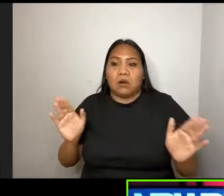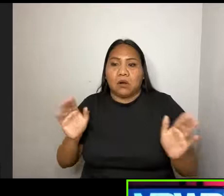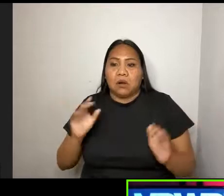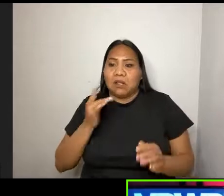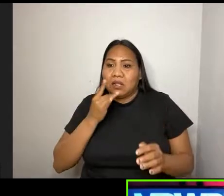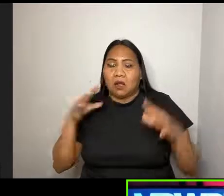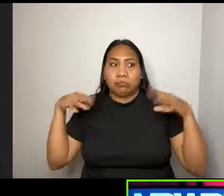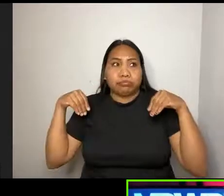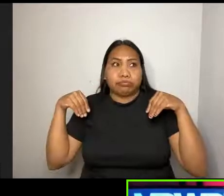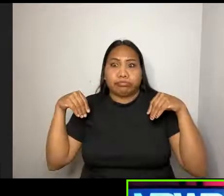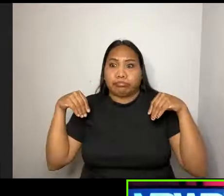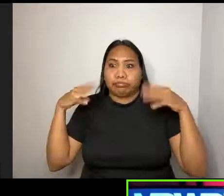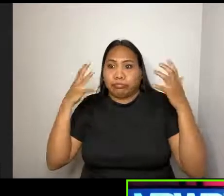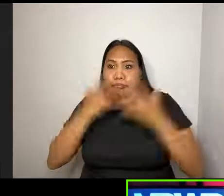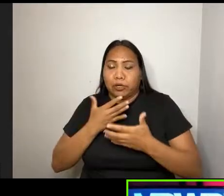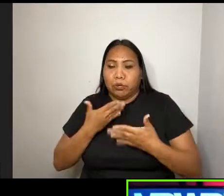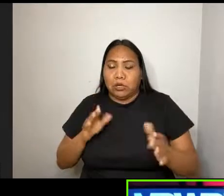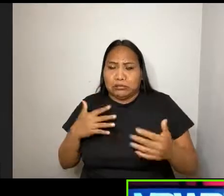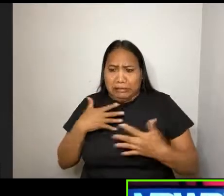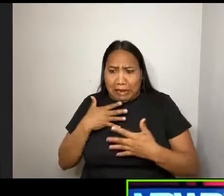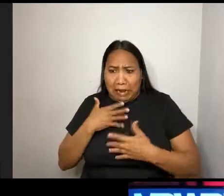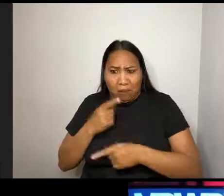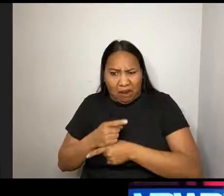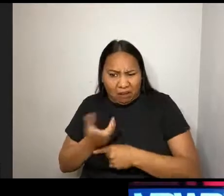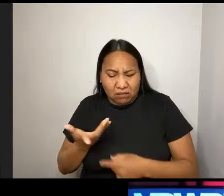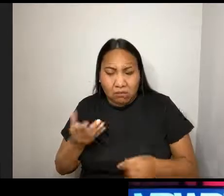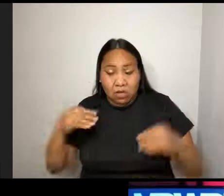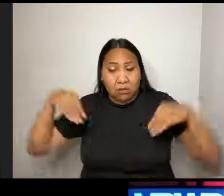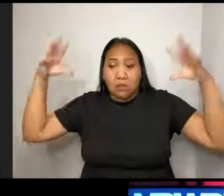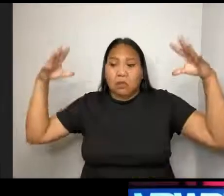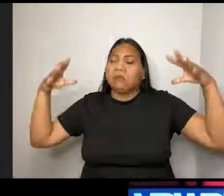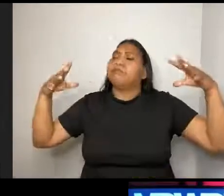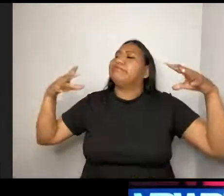same room and the lights are on you are like it is a room. It is that fear of the unknown